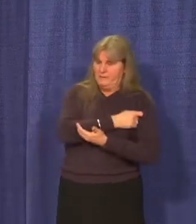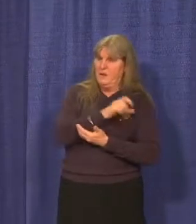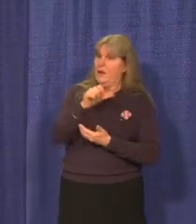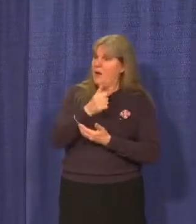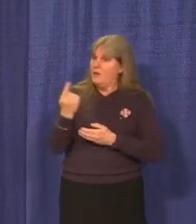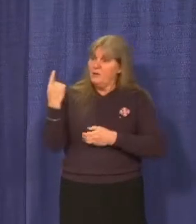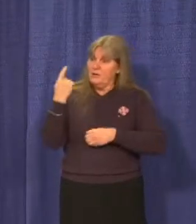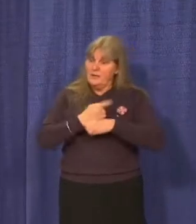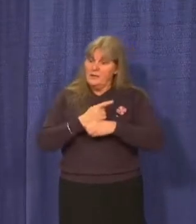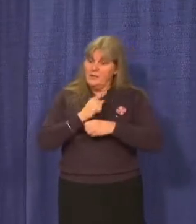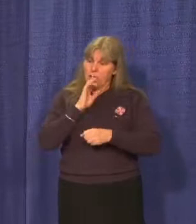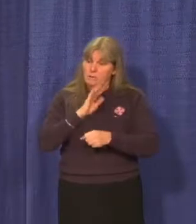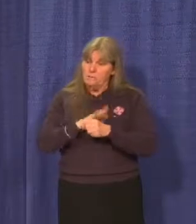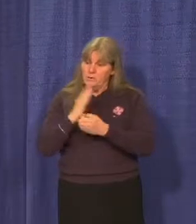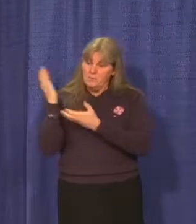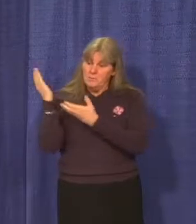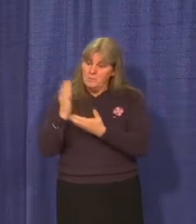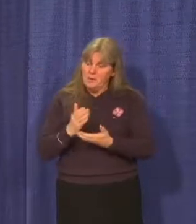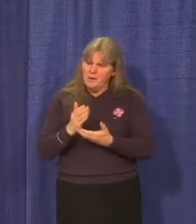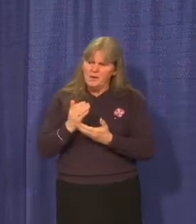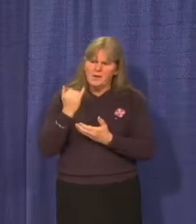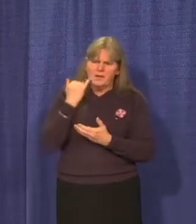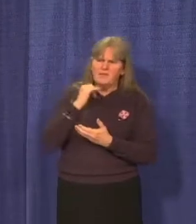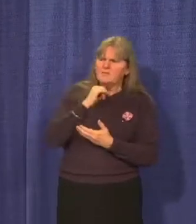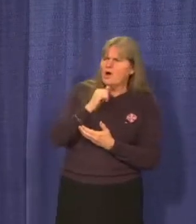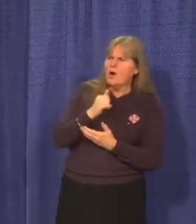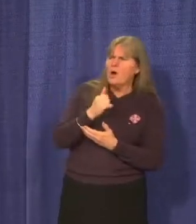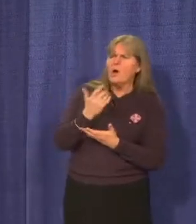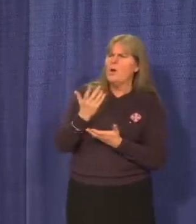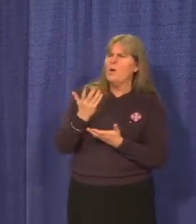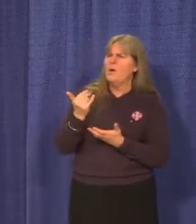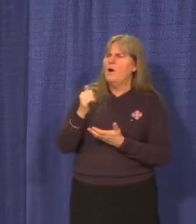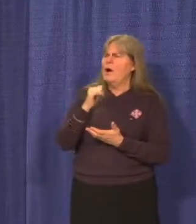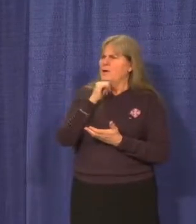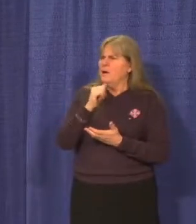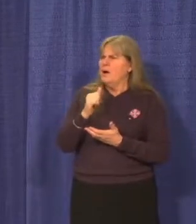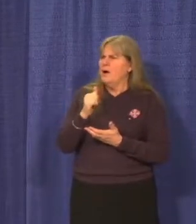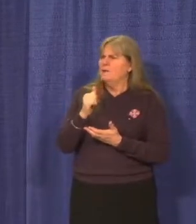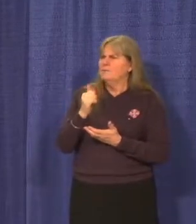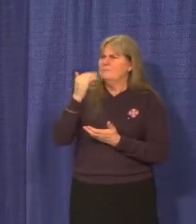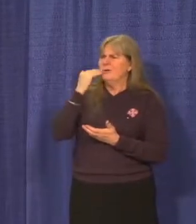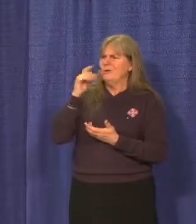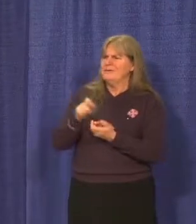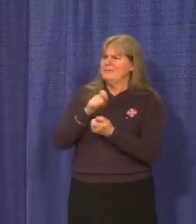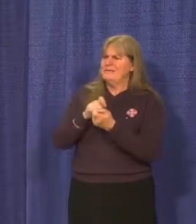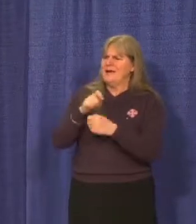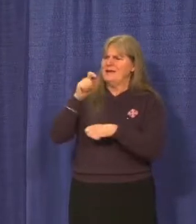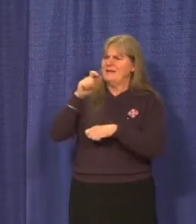Are other delivery dates confirmed and if not, what is preventing those firm dates?